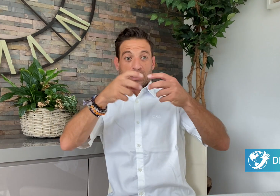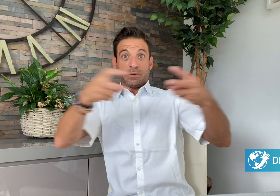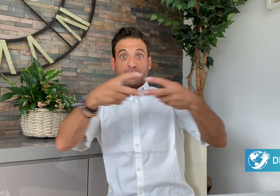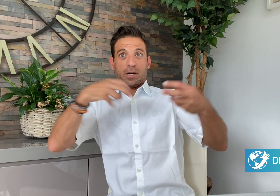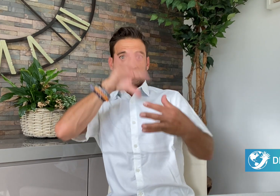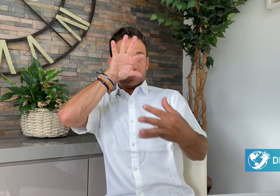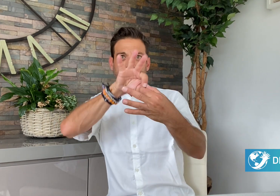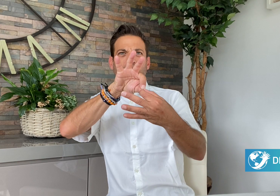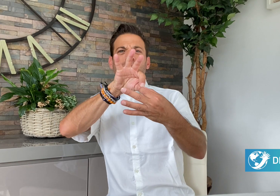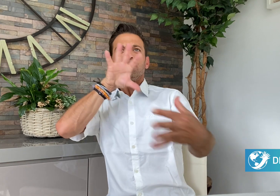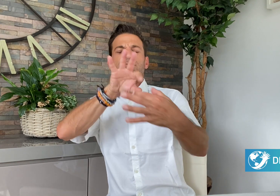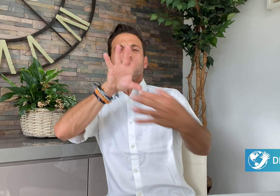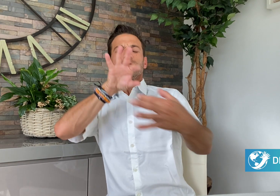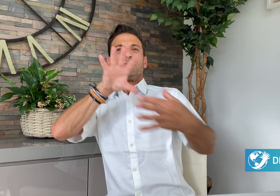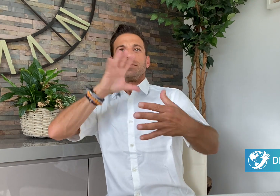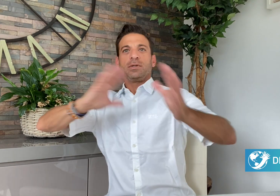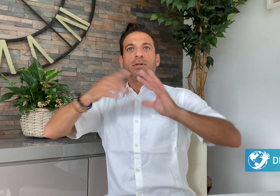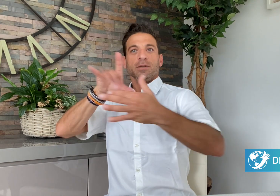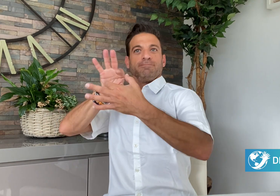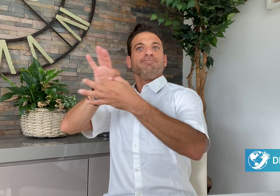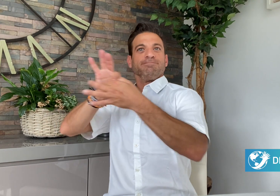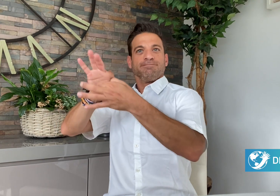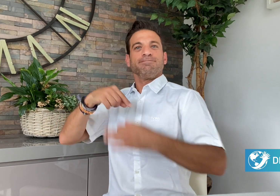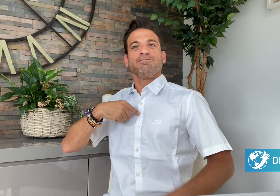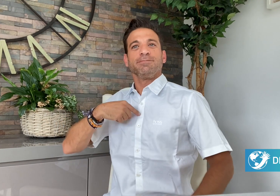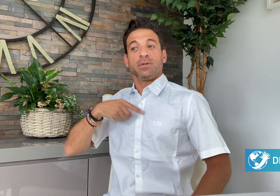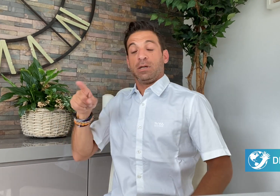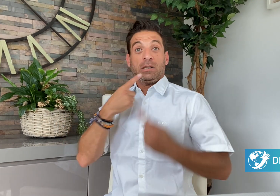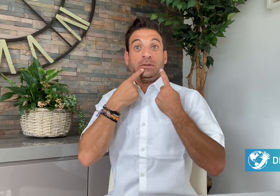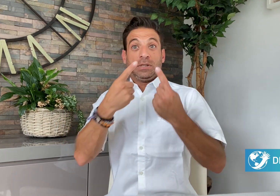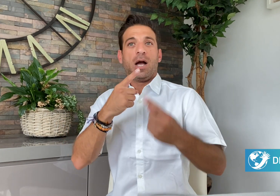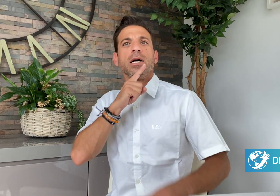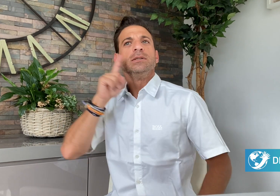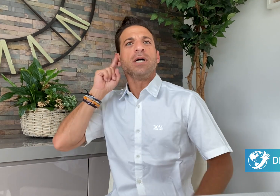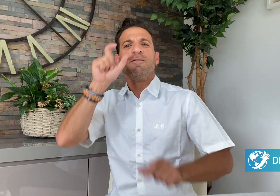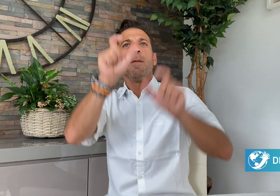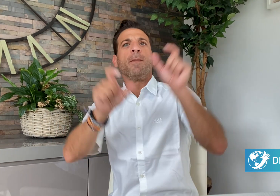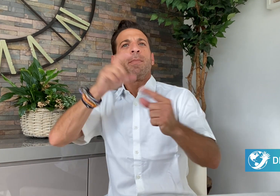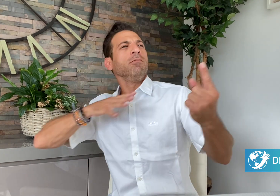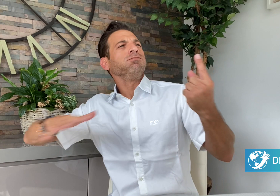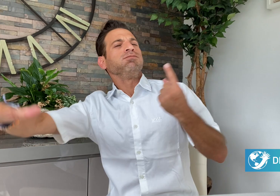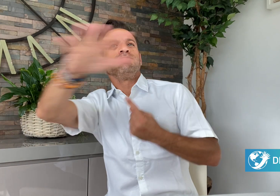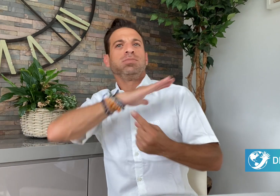She also says she relies on a sign language interpreter because